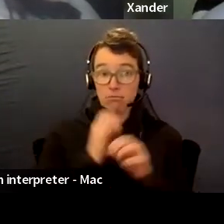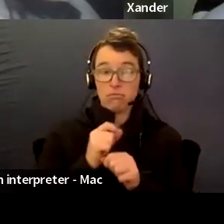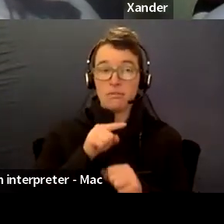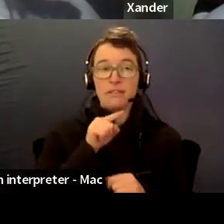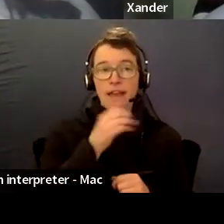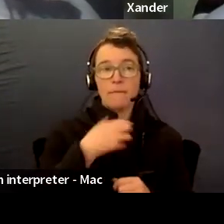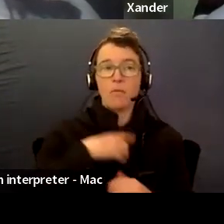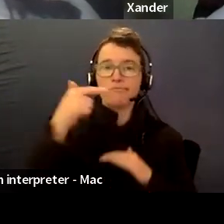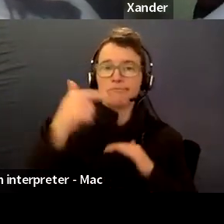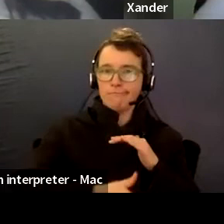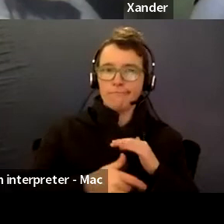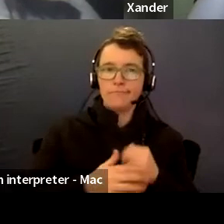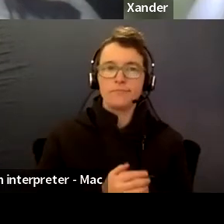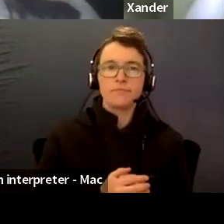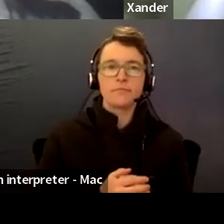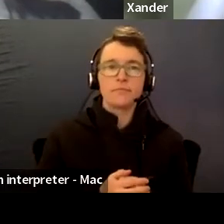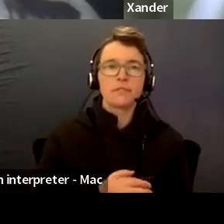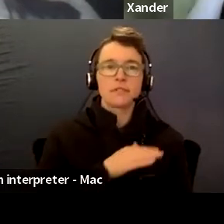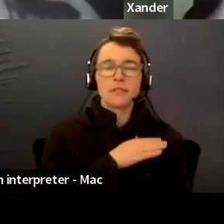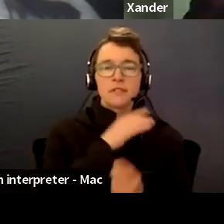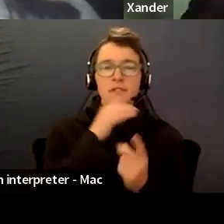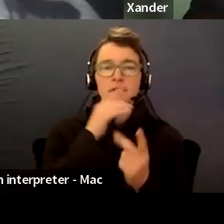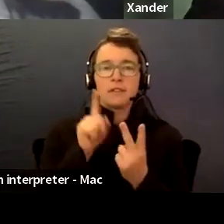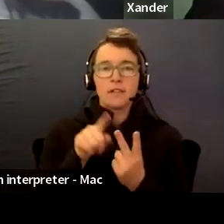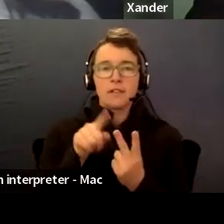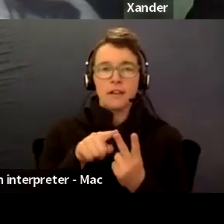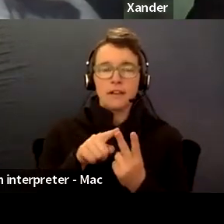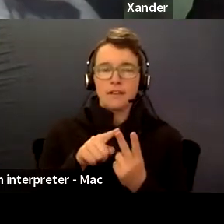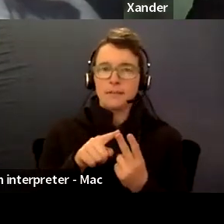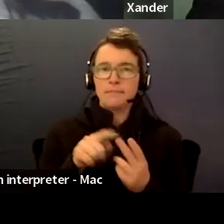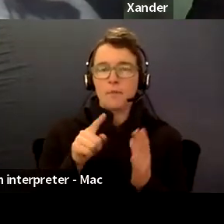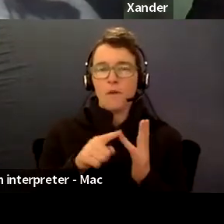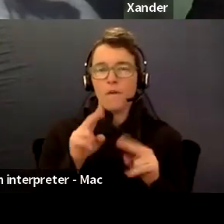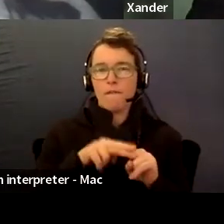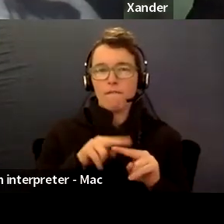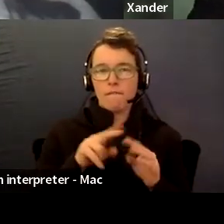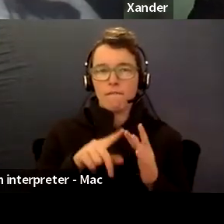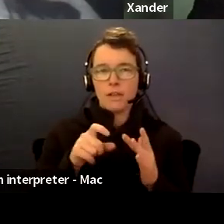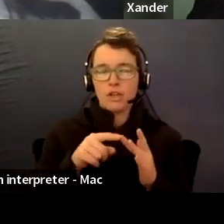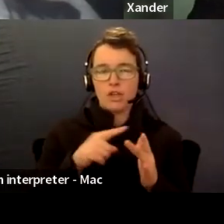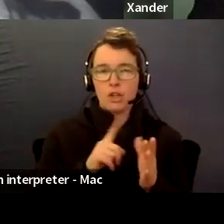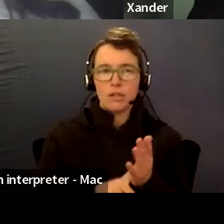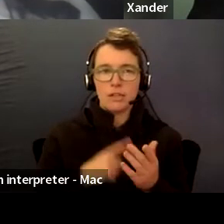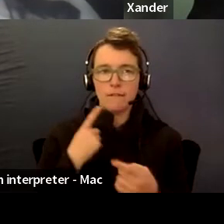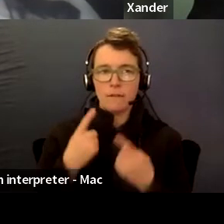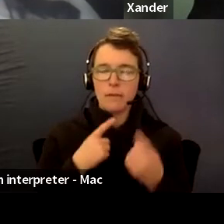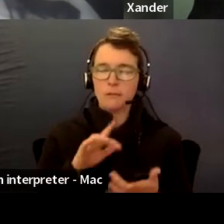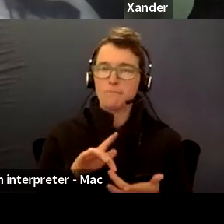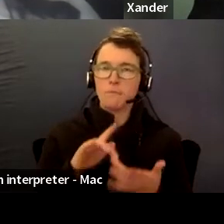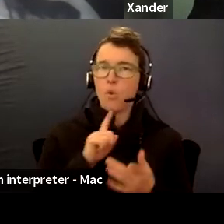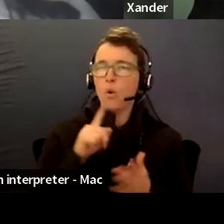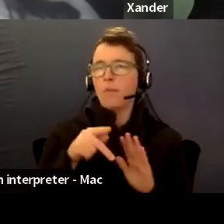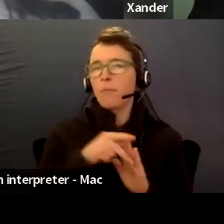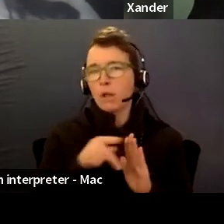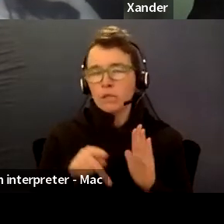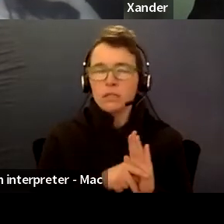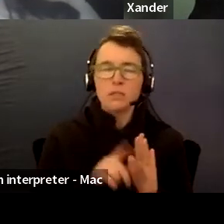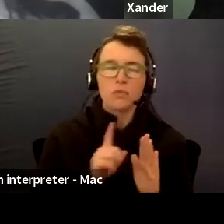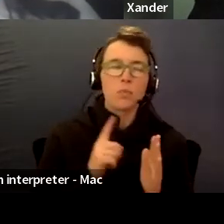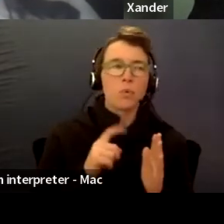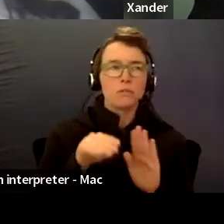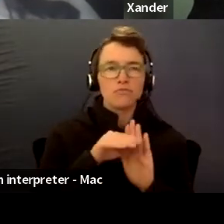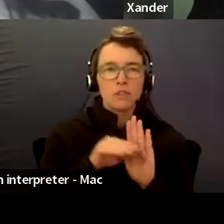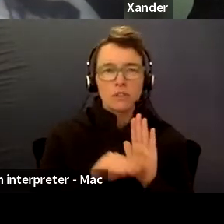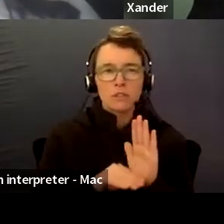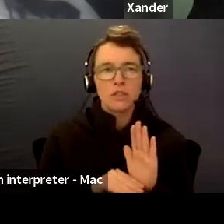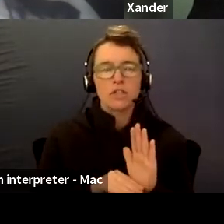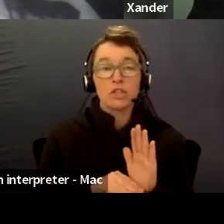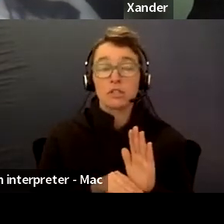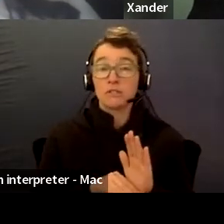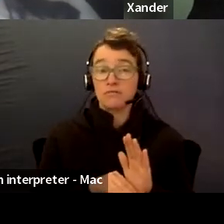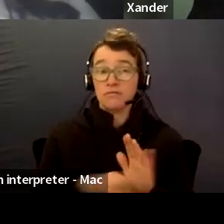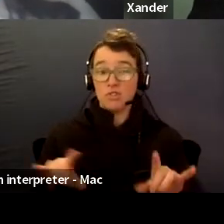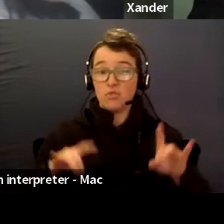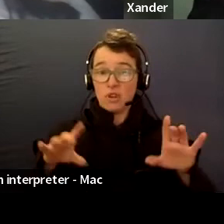Then, later on we're going to talk about the official information so this is going to, what are the policies and the regulations and what do each of the state and territory.